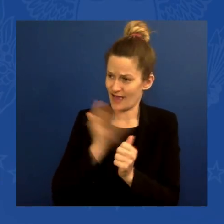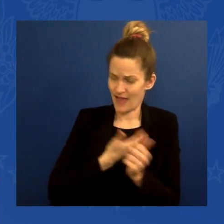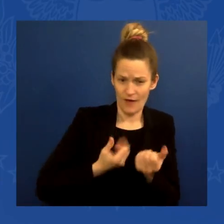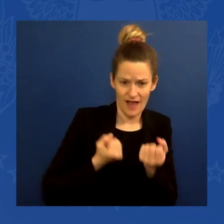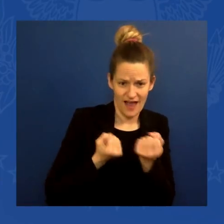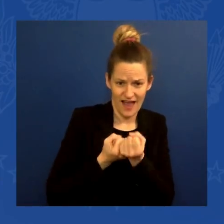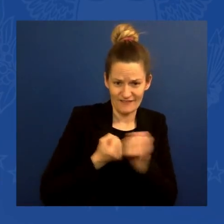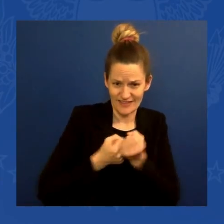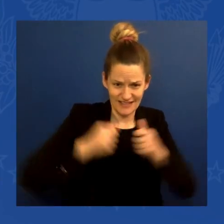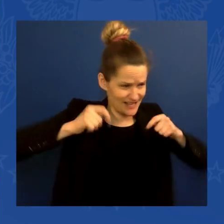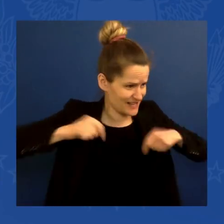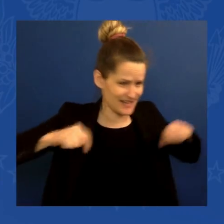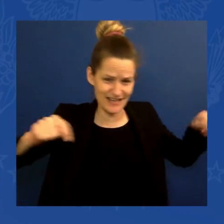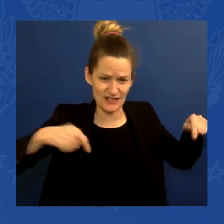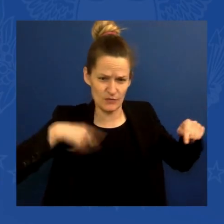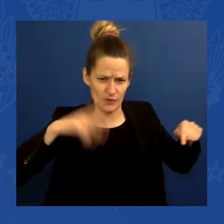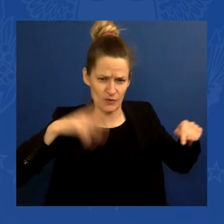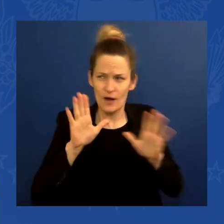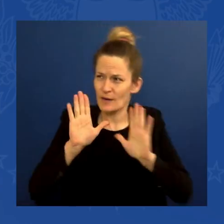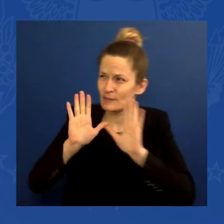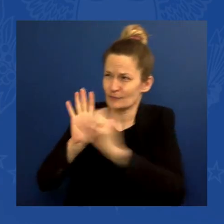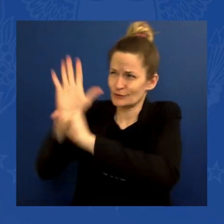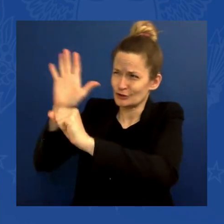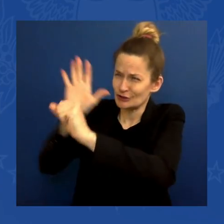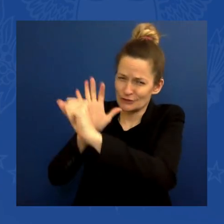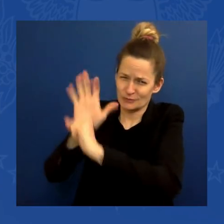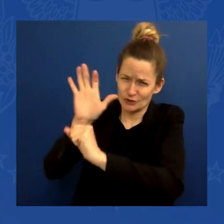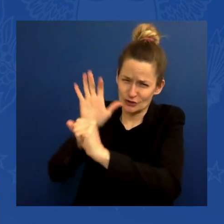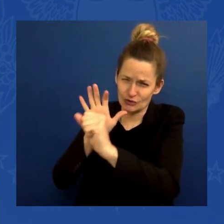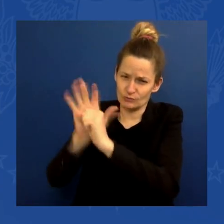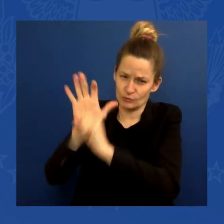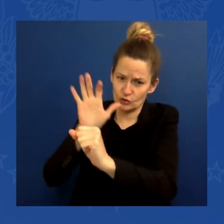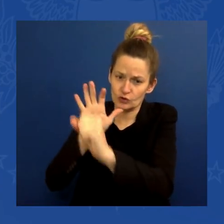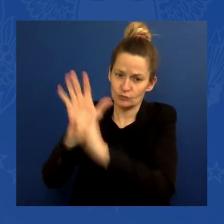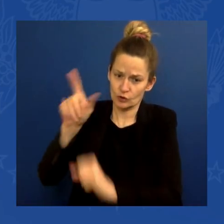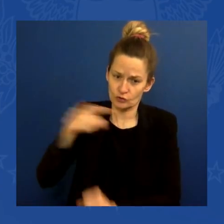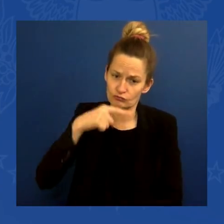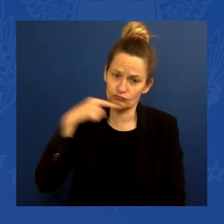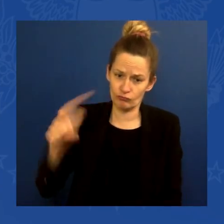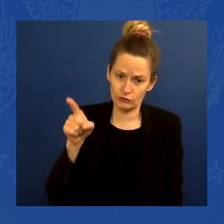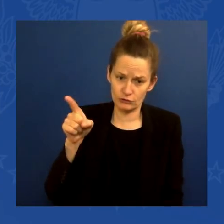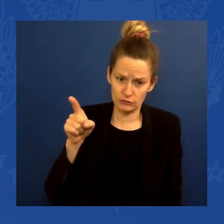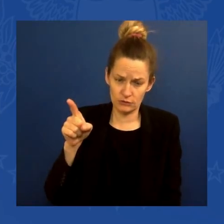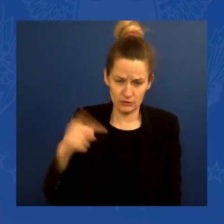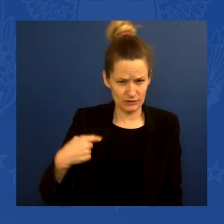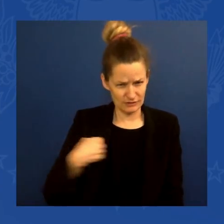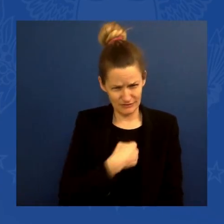That's our goal: make Putin pay the price, weaken his position while strengthening the hand of the Ukrainians